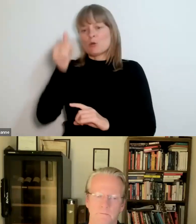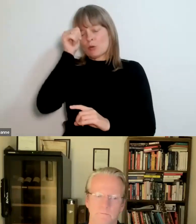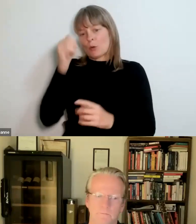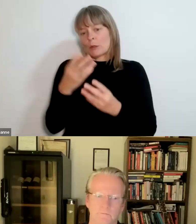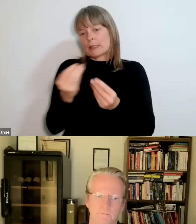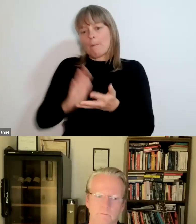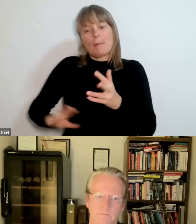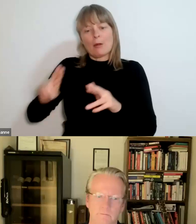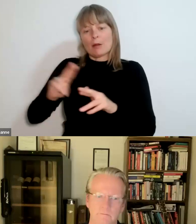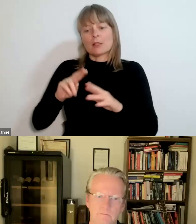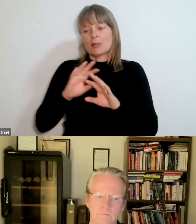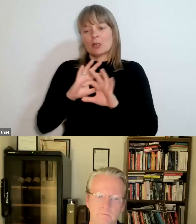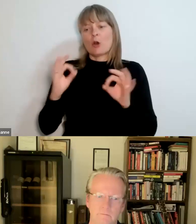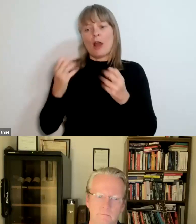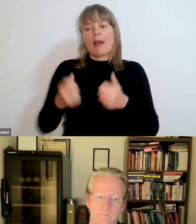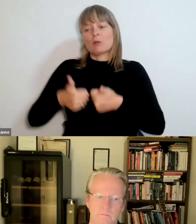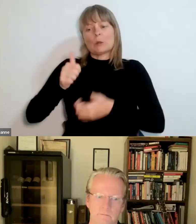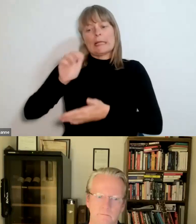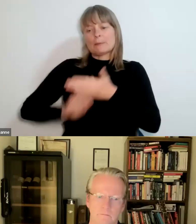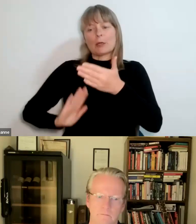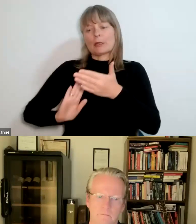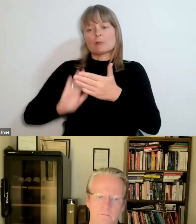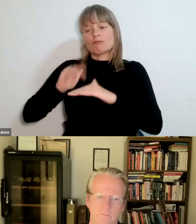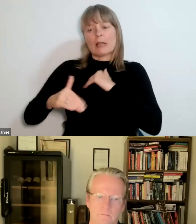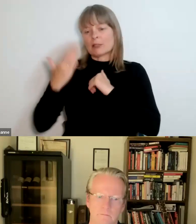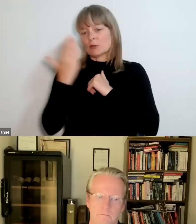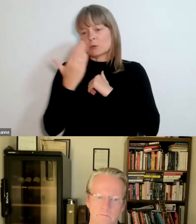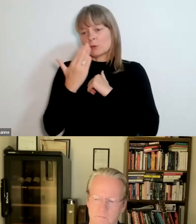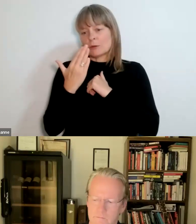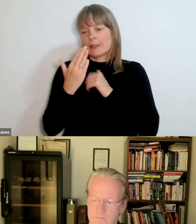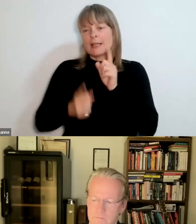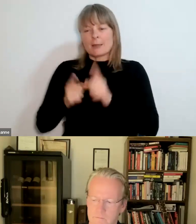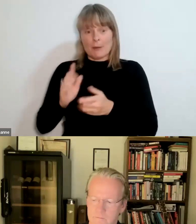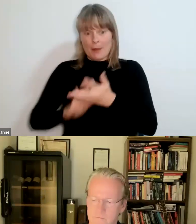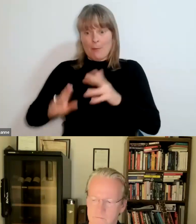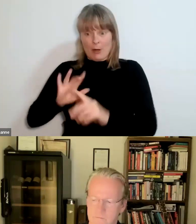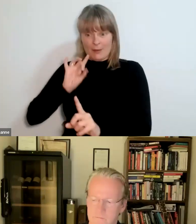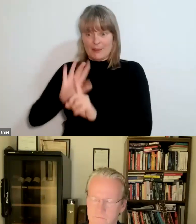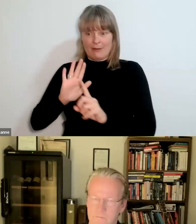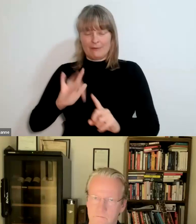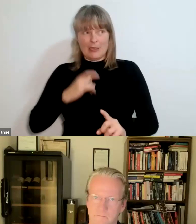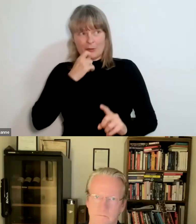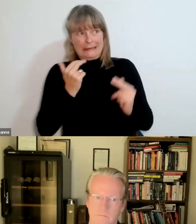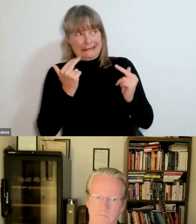poor, it is providing it to everyone. Often the parents themselves have not had a